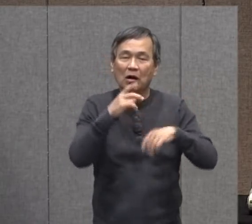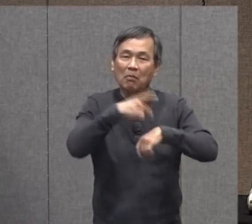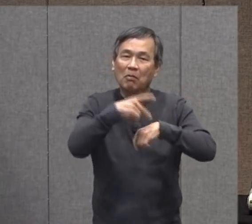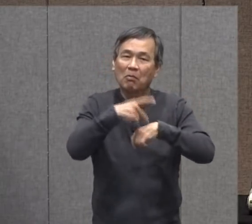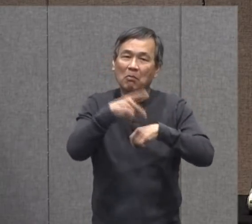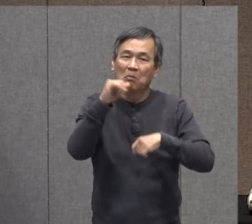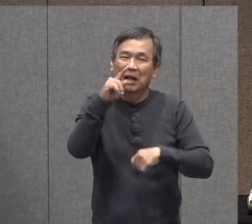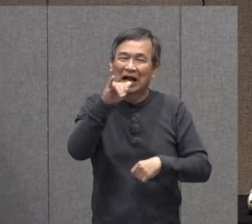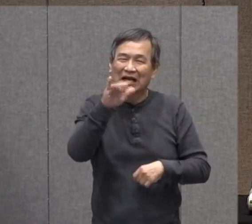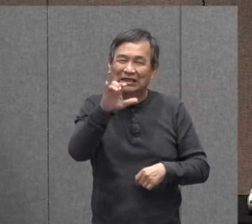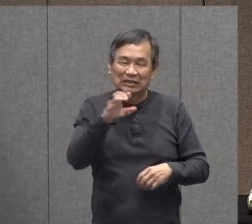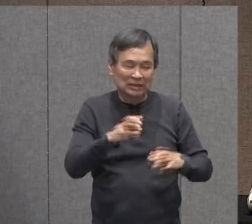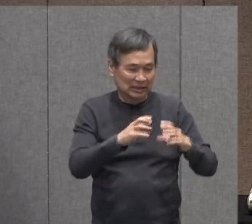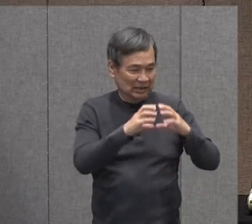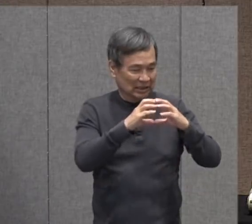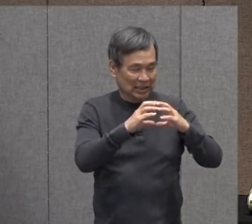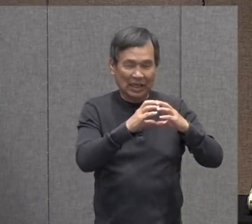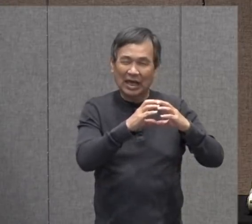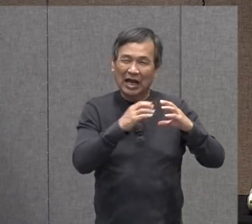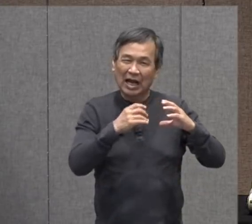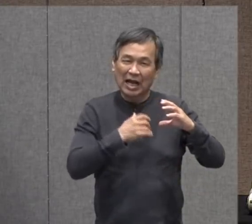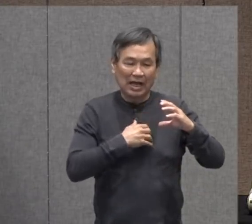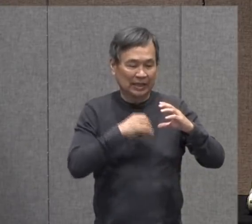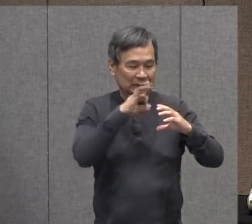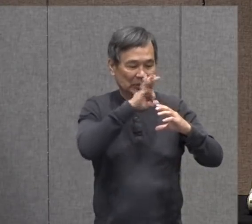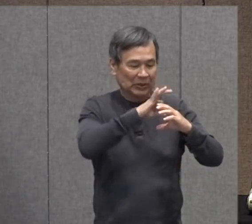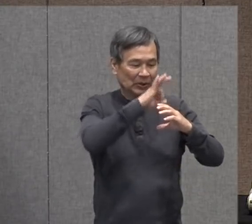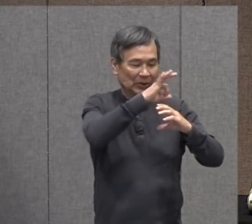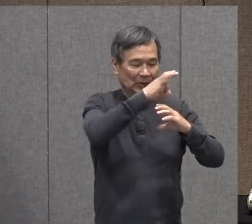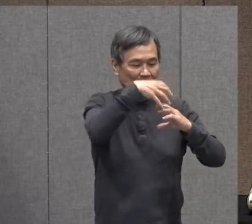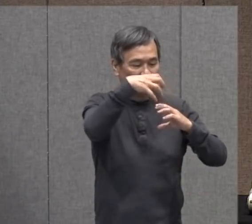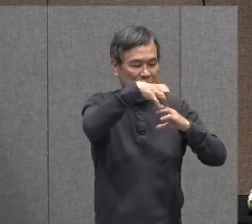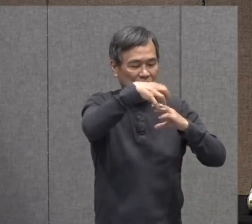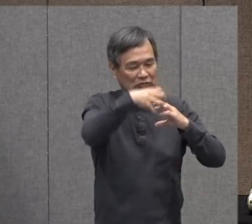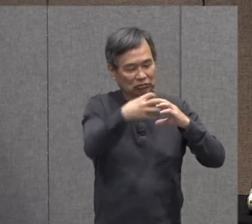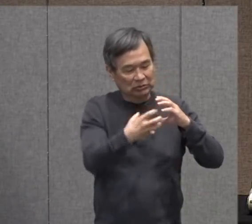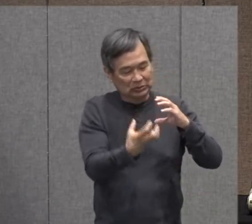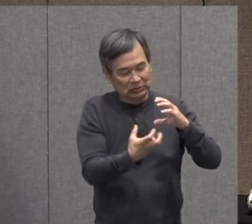and it has small holes cut out of it.